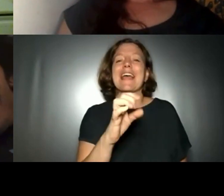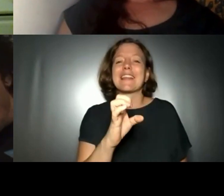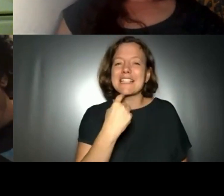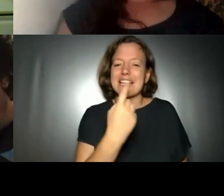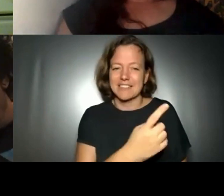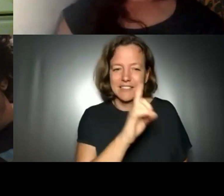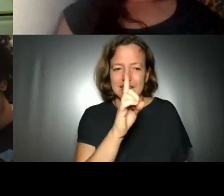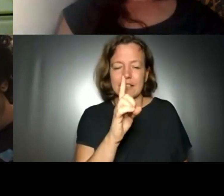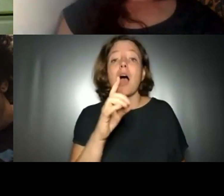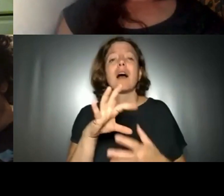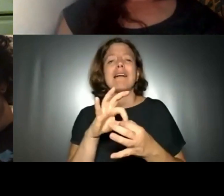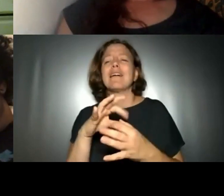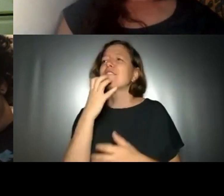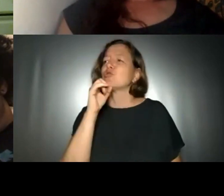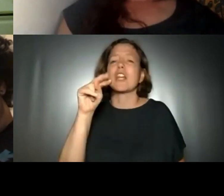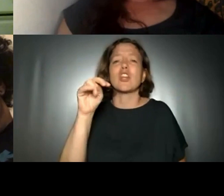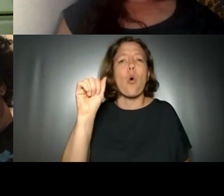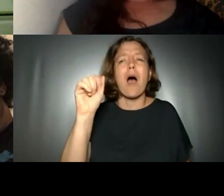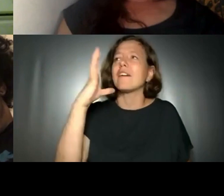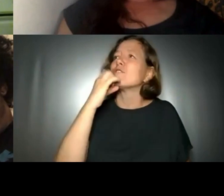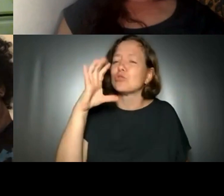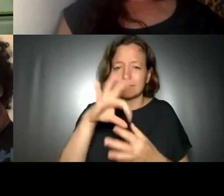Noa Winter: I want to add something to that as well. Kate Marsh: Yeah, do.